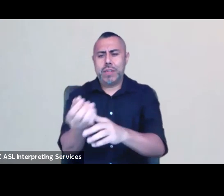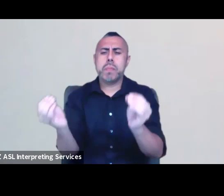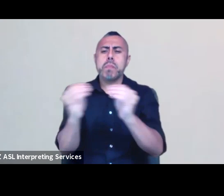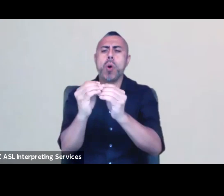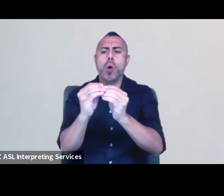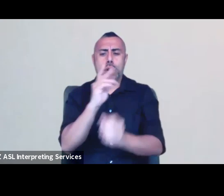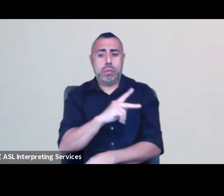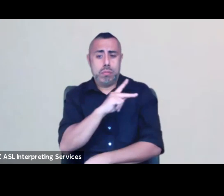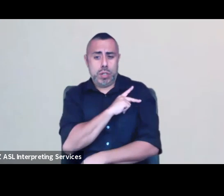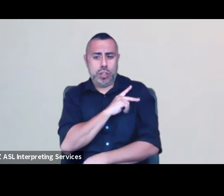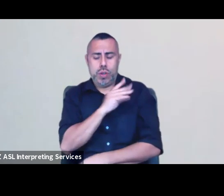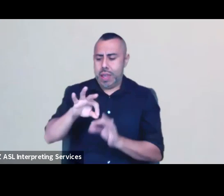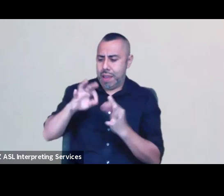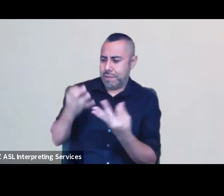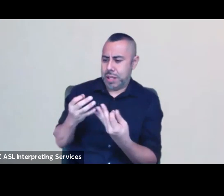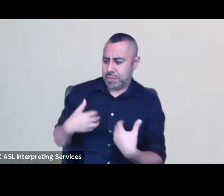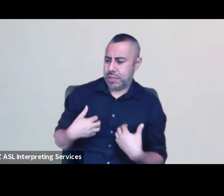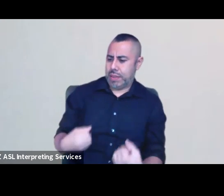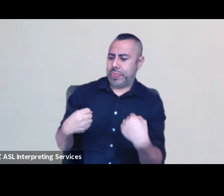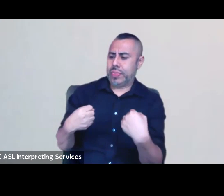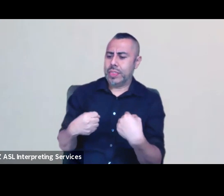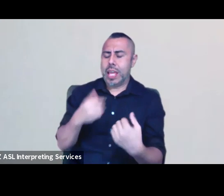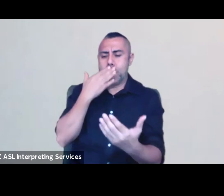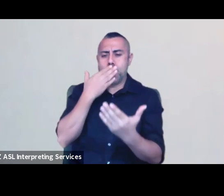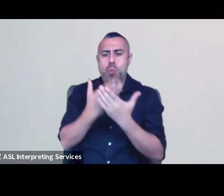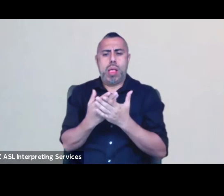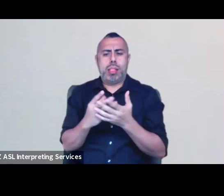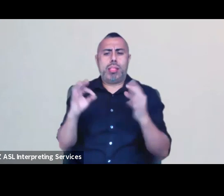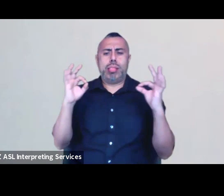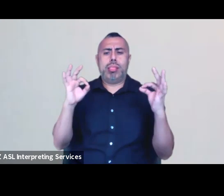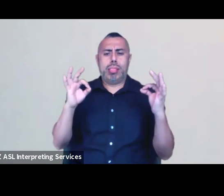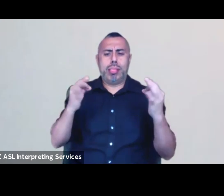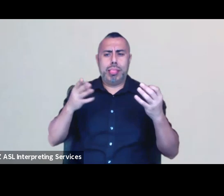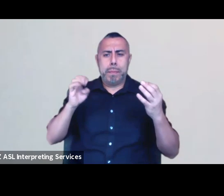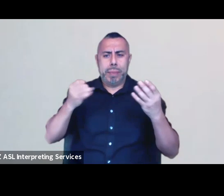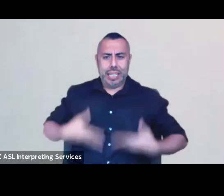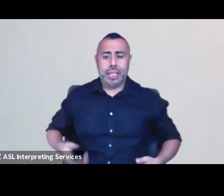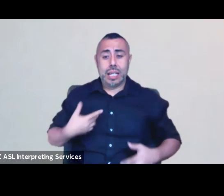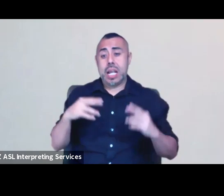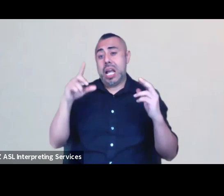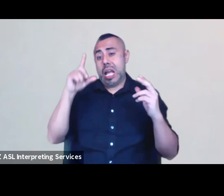I hope that this pandemic can move us closer to humane policies from our government